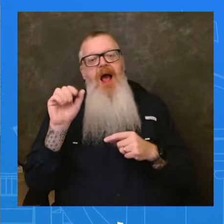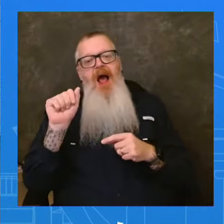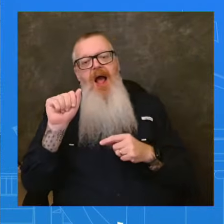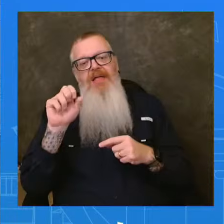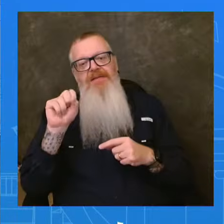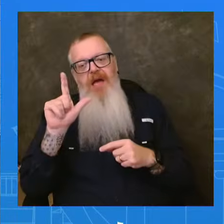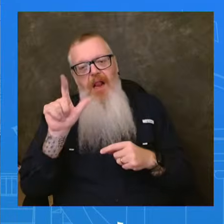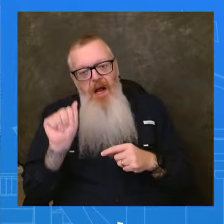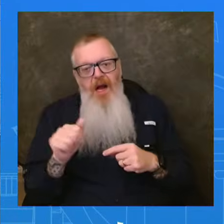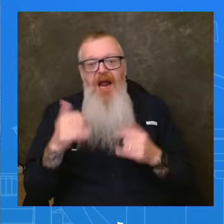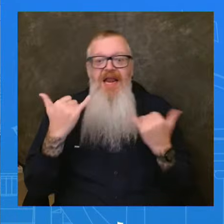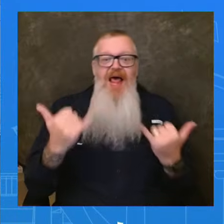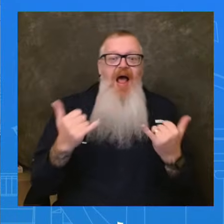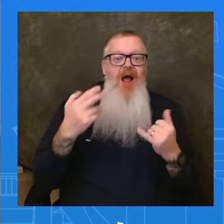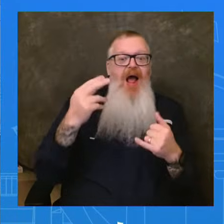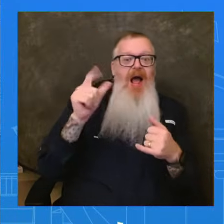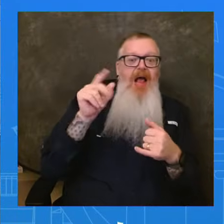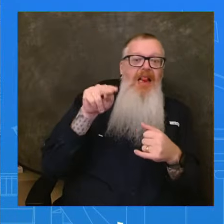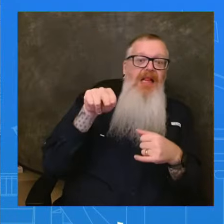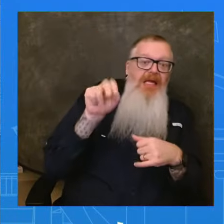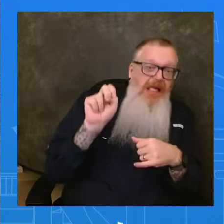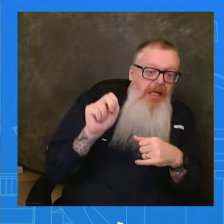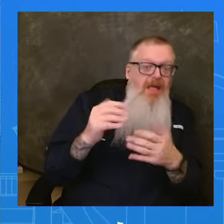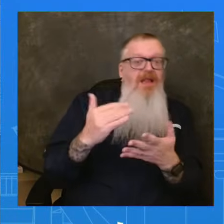Floridians, they're no strangers to these storms,